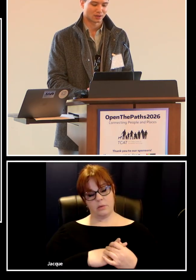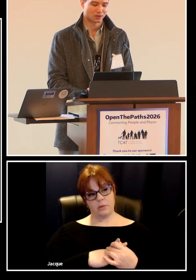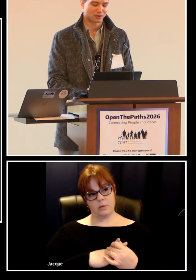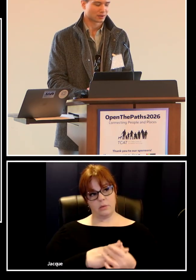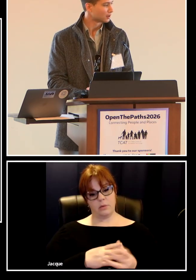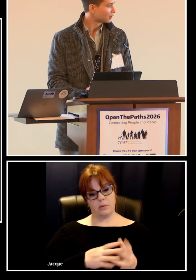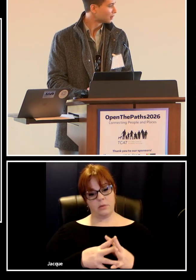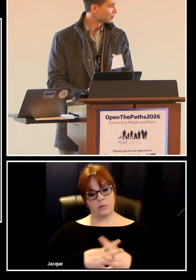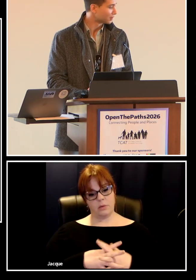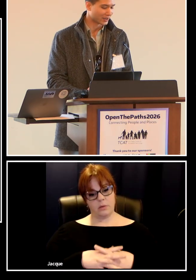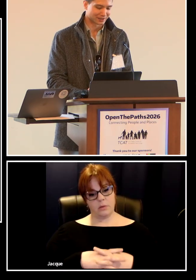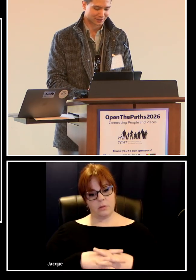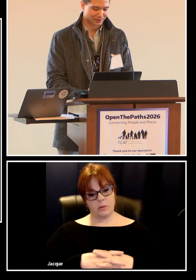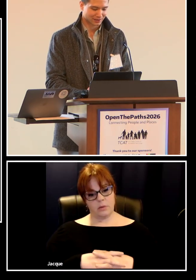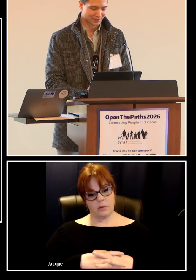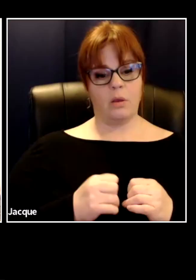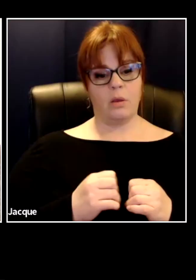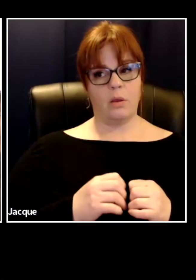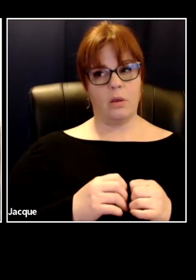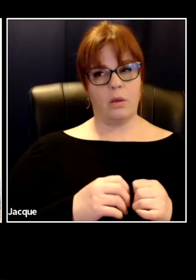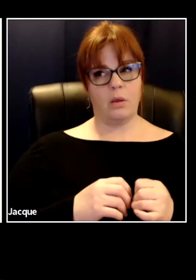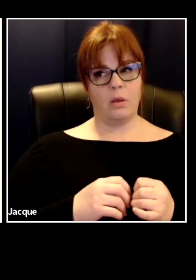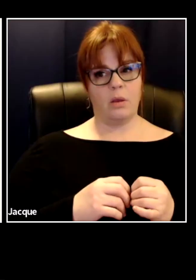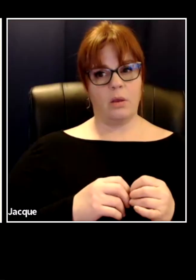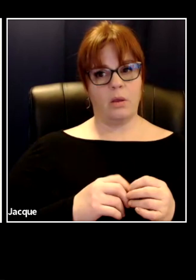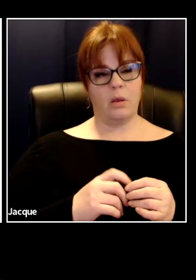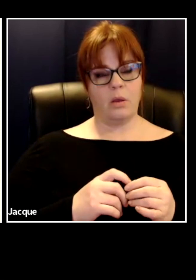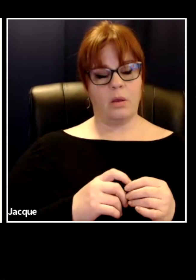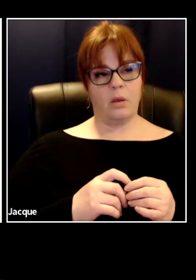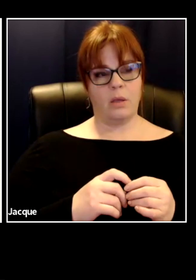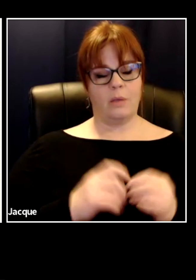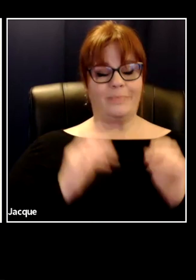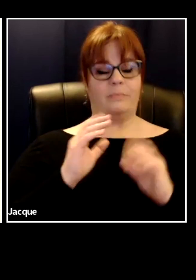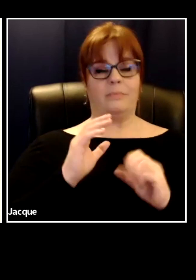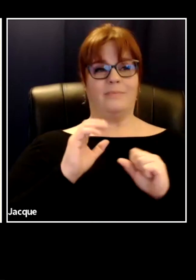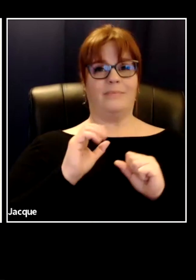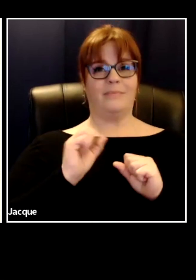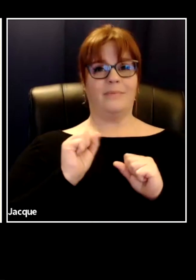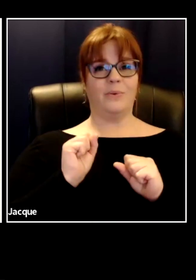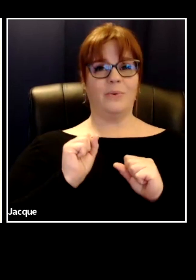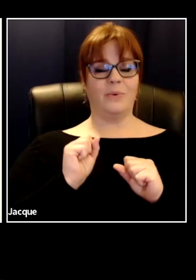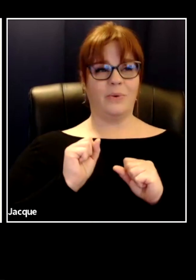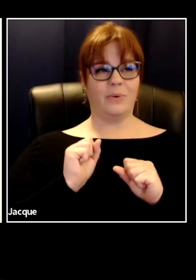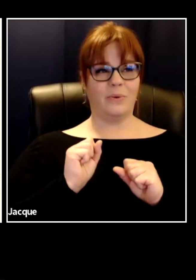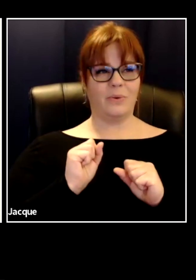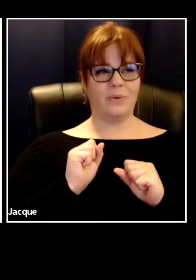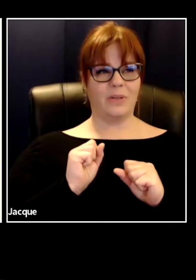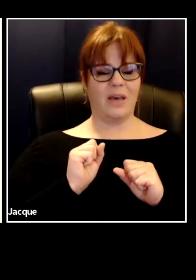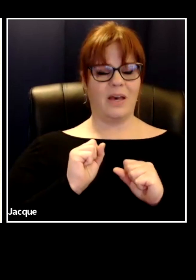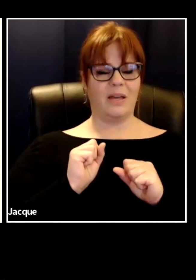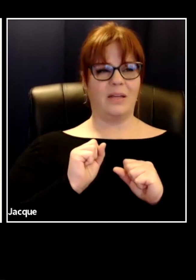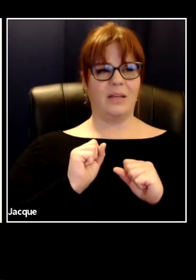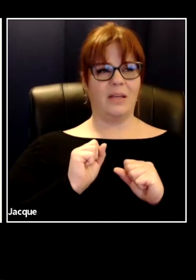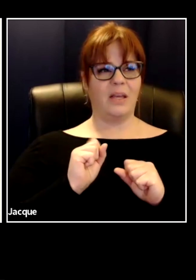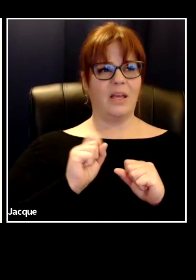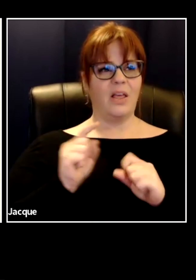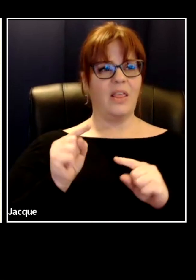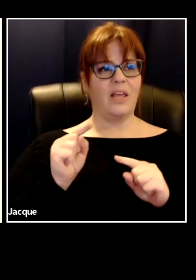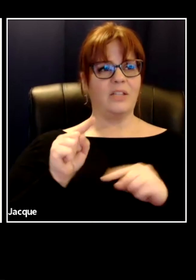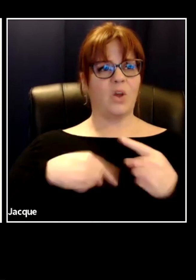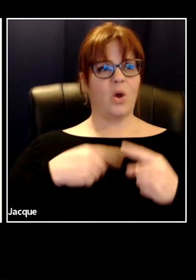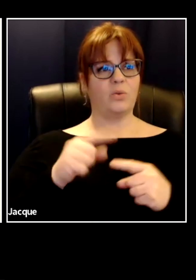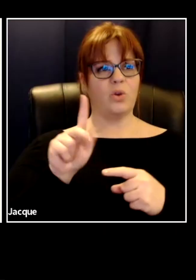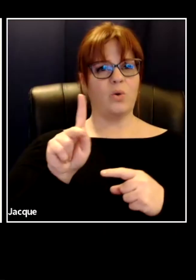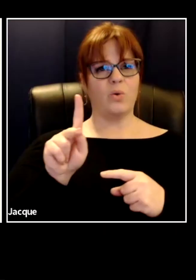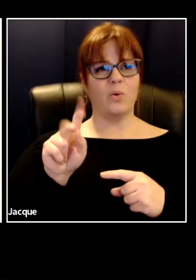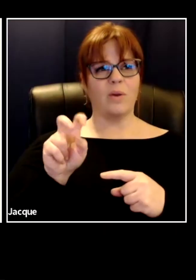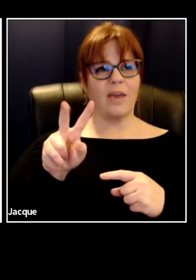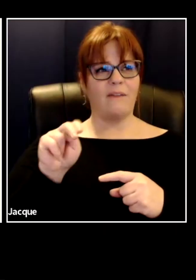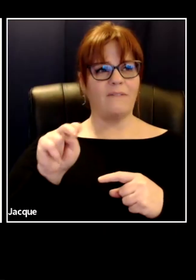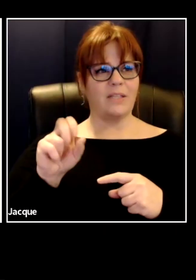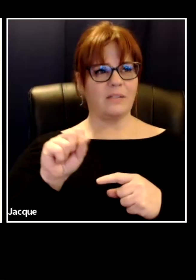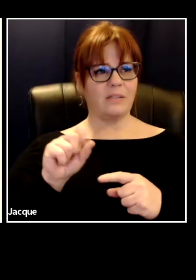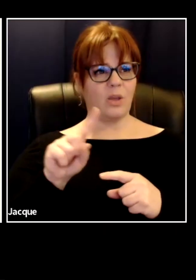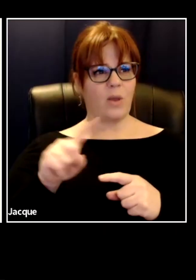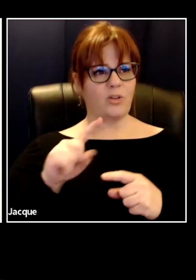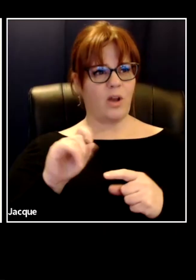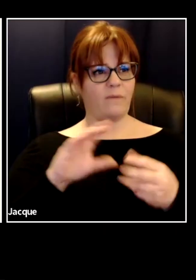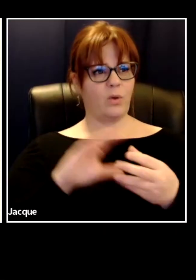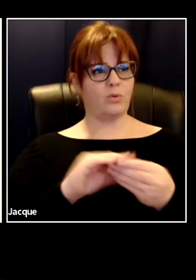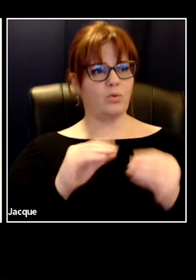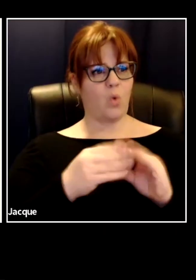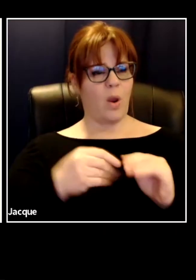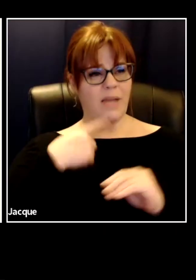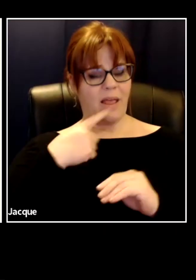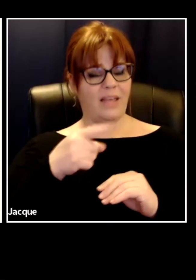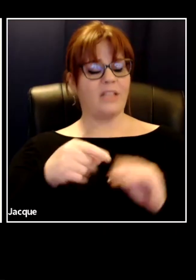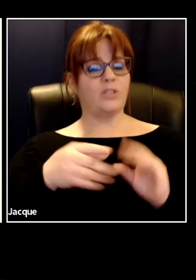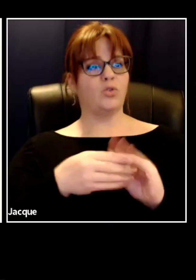So go ahead. So this goes to Kevin's question of storytelling. Um this story actually came from